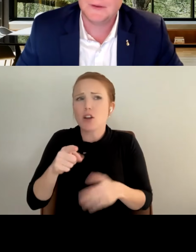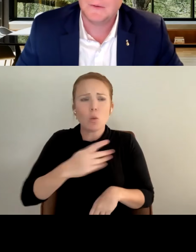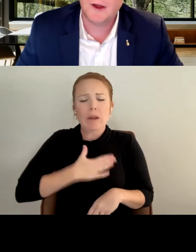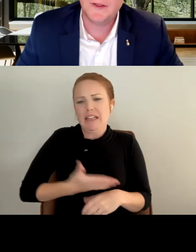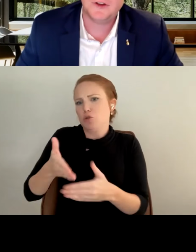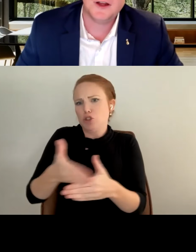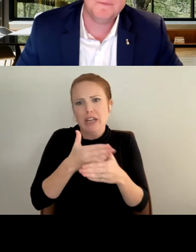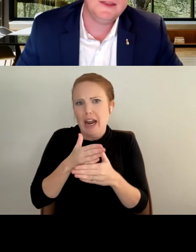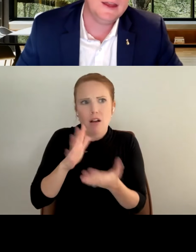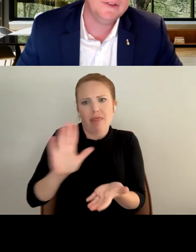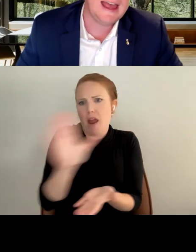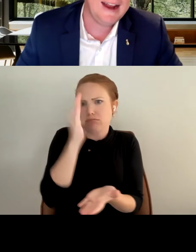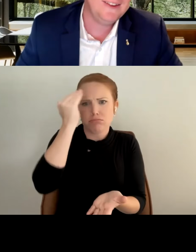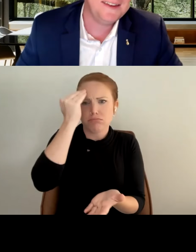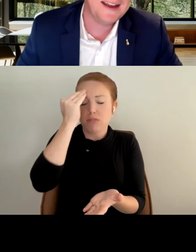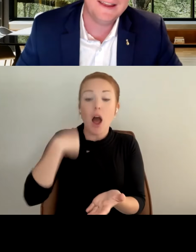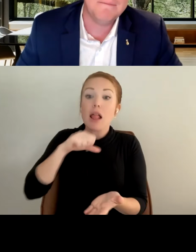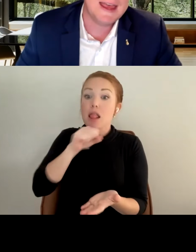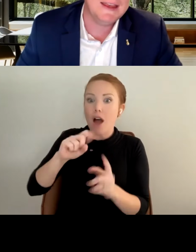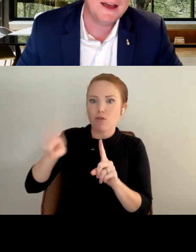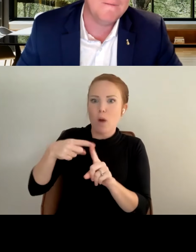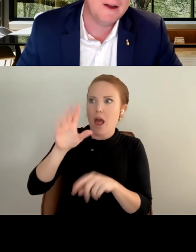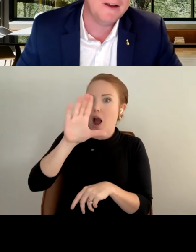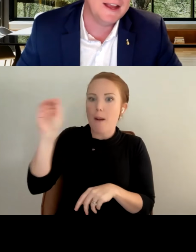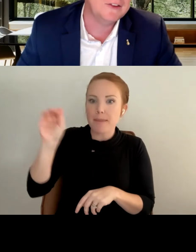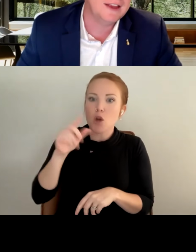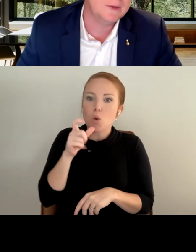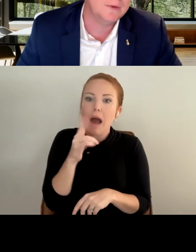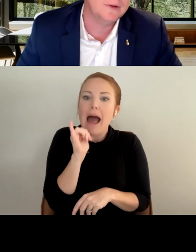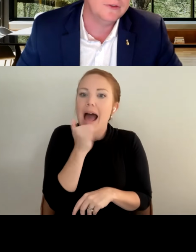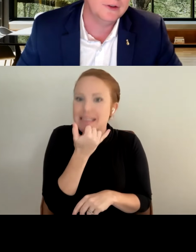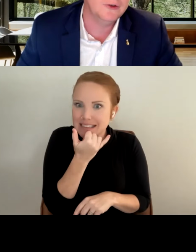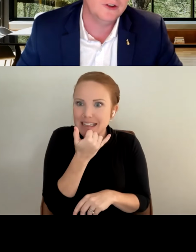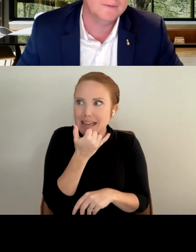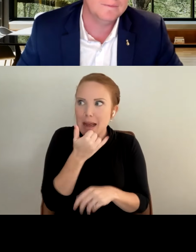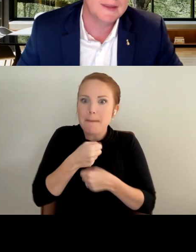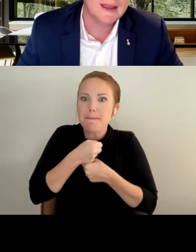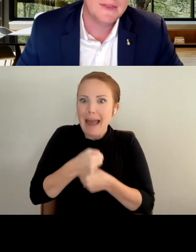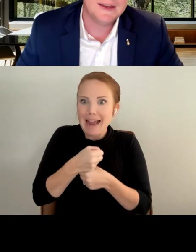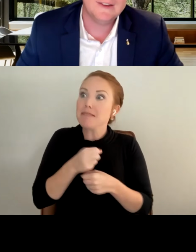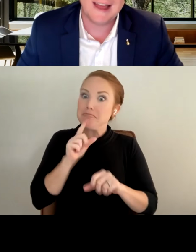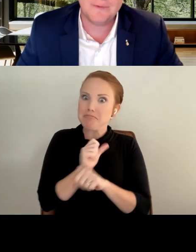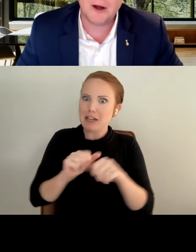when there's a company that has accidentally made a very accessible solution that gets a lot of